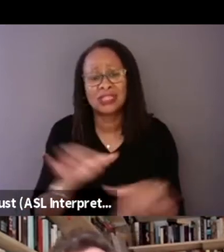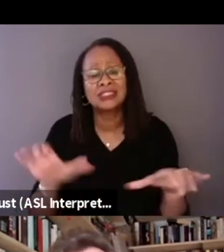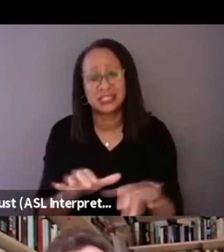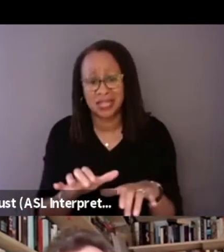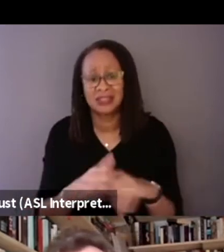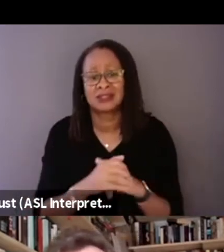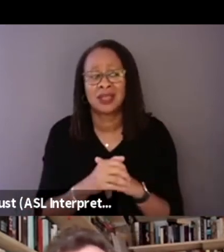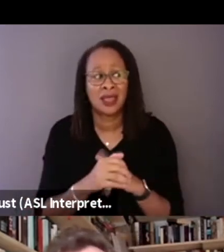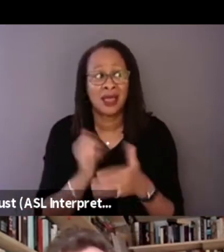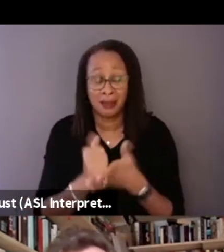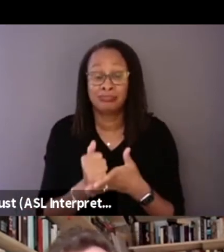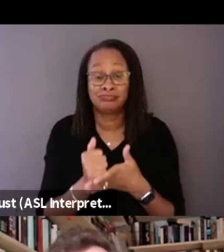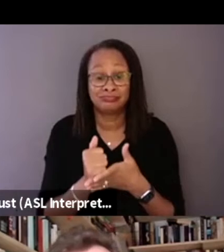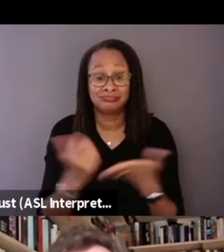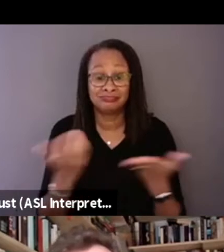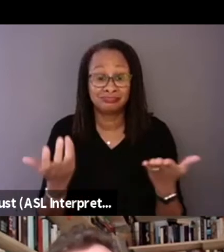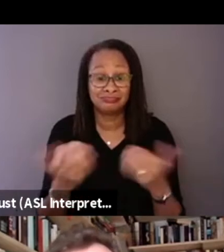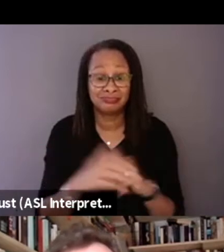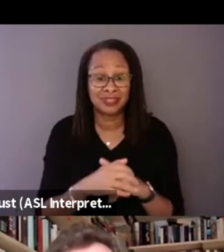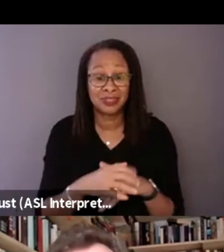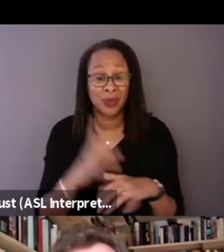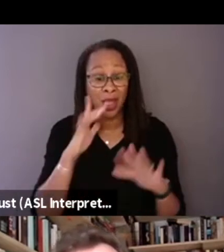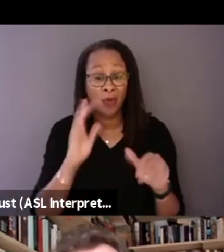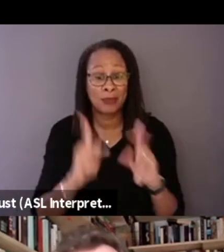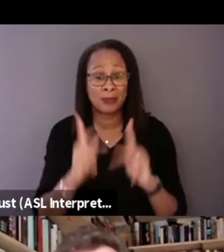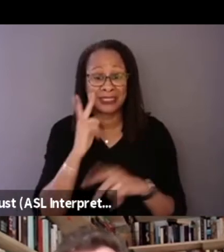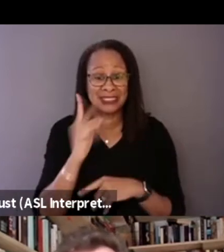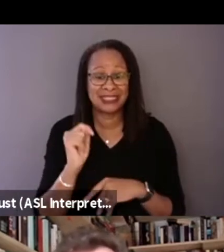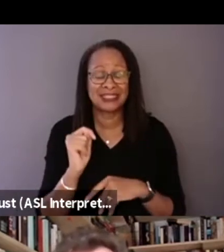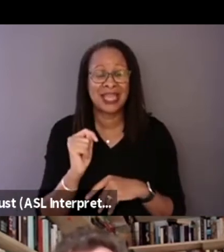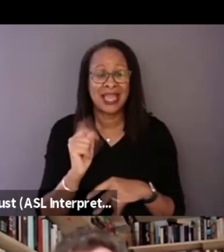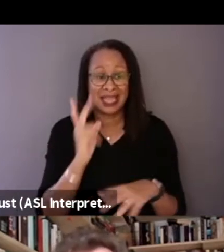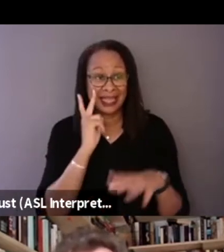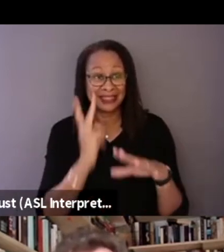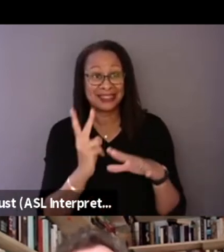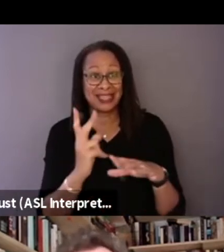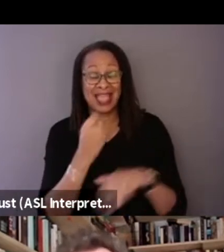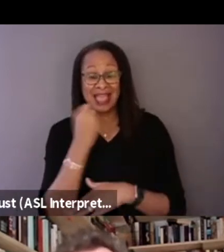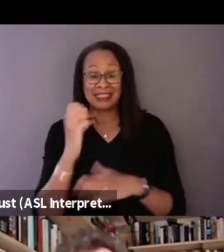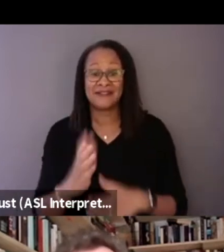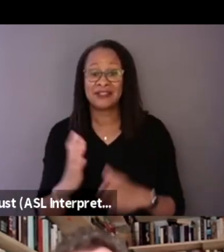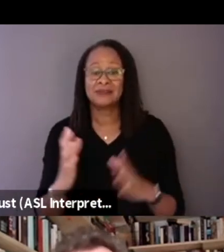So I hope people see this and view activism as being more accessible to them